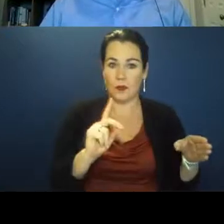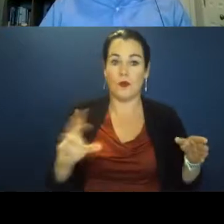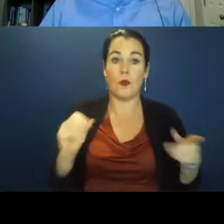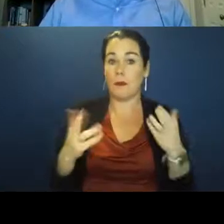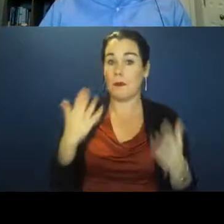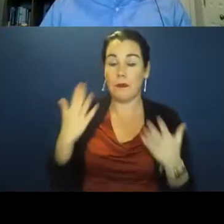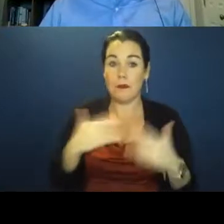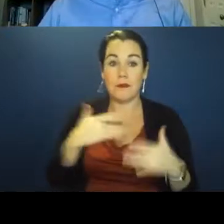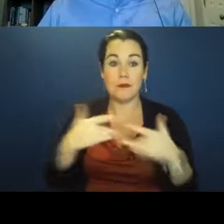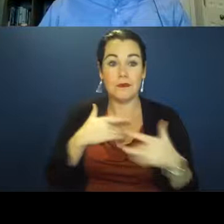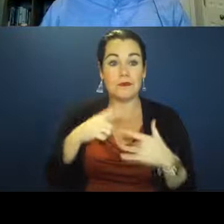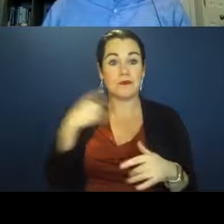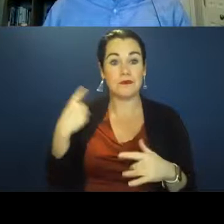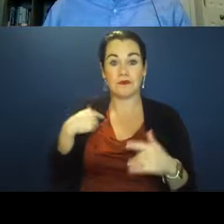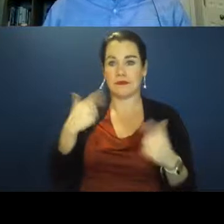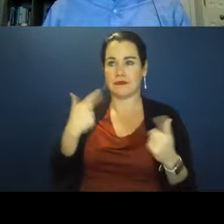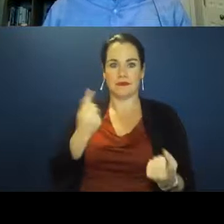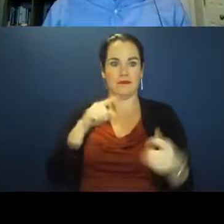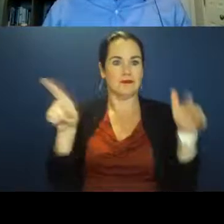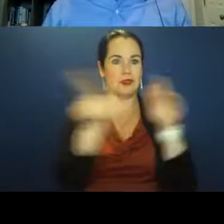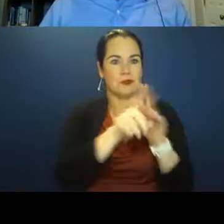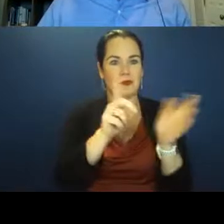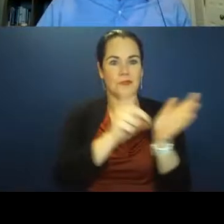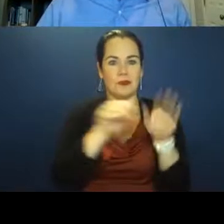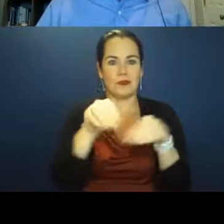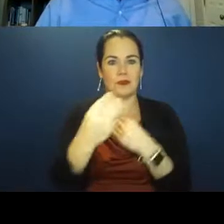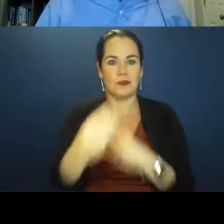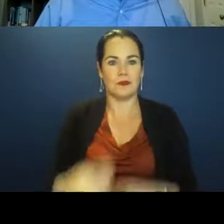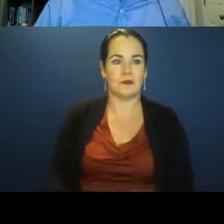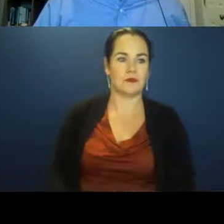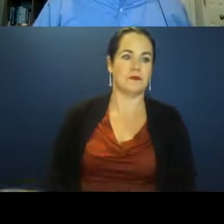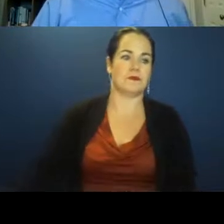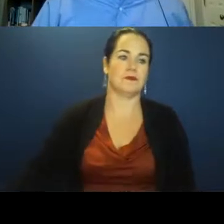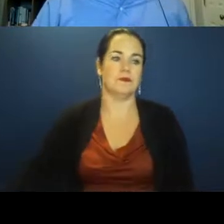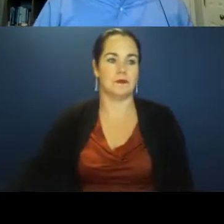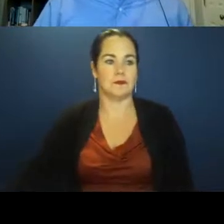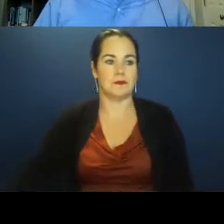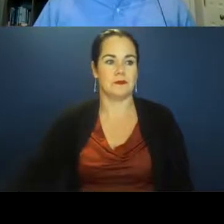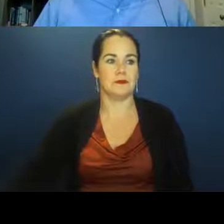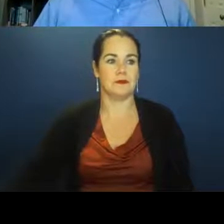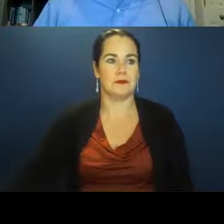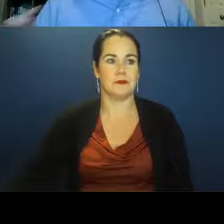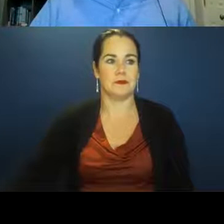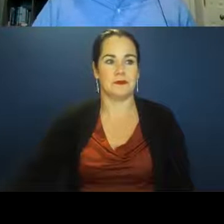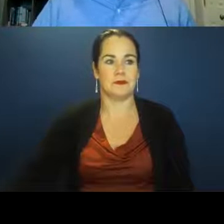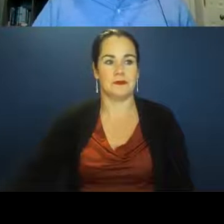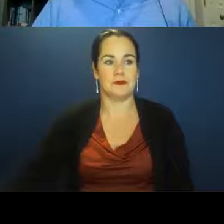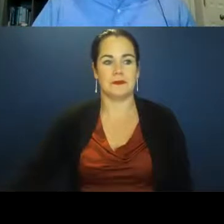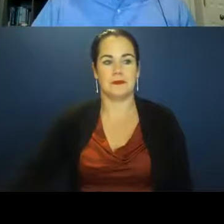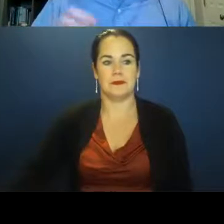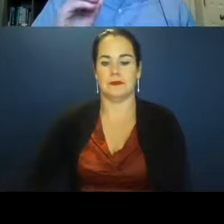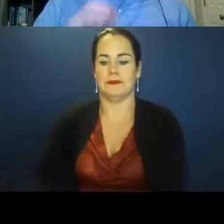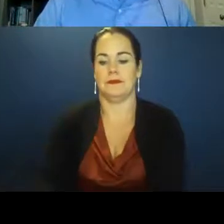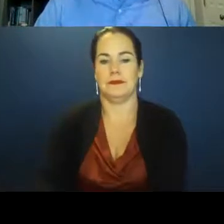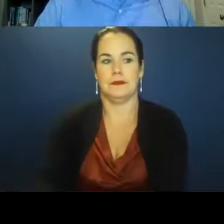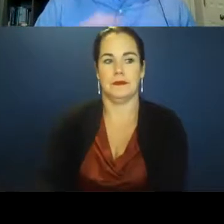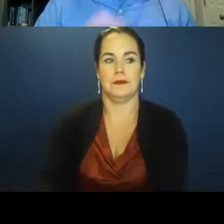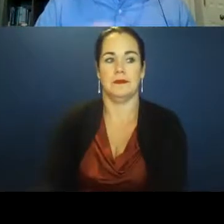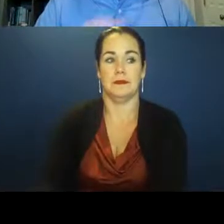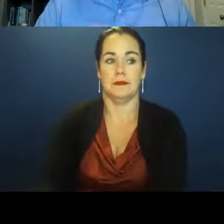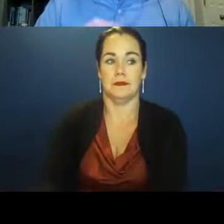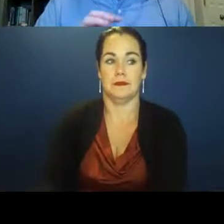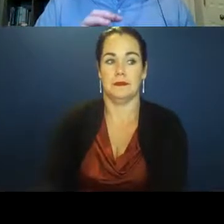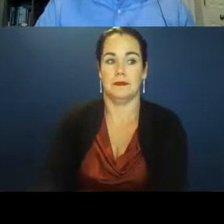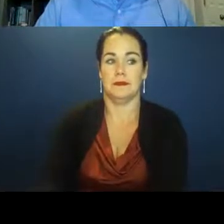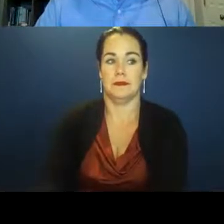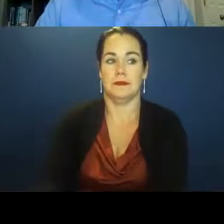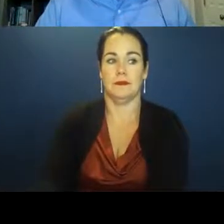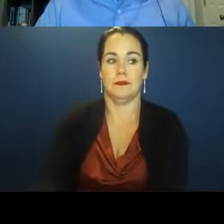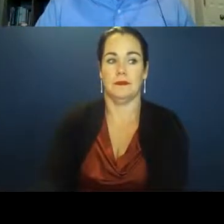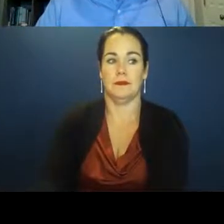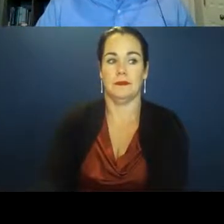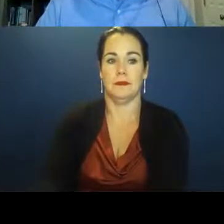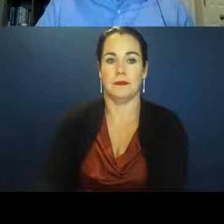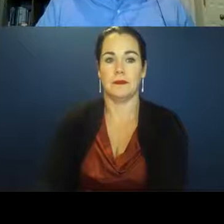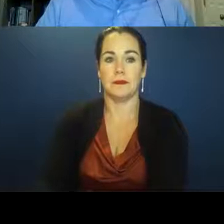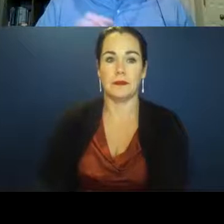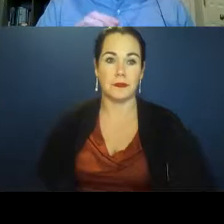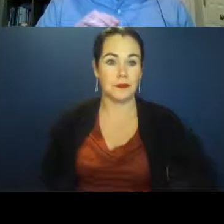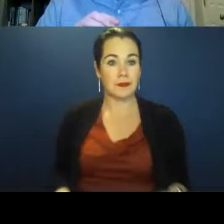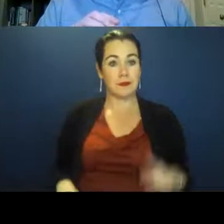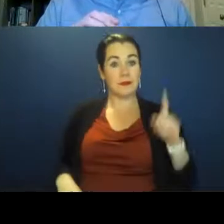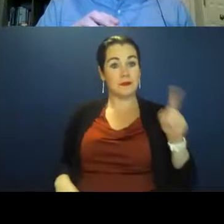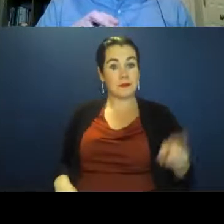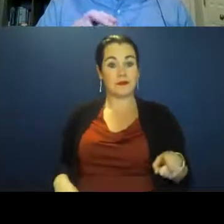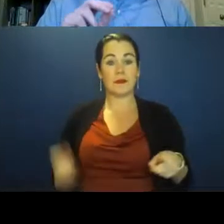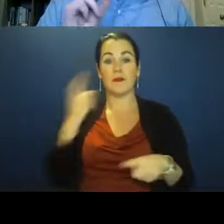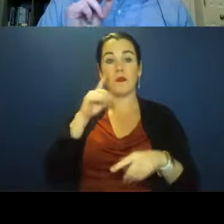providers focused on COVID. And it is also possible that people didn't get it because of concerns over their risks of going to see a healthcare provider. This figure shows the same issue with the lack of access to medical care. But looking at it by age group. So, as expected.